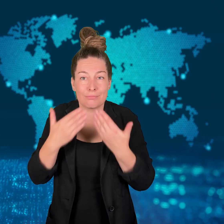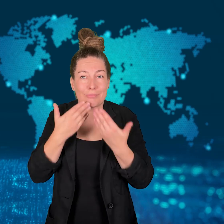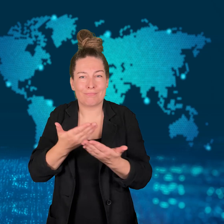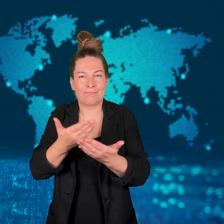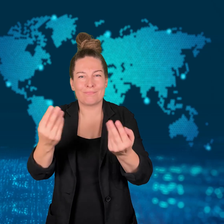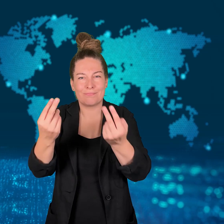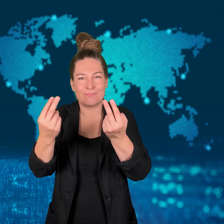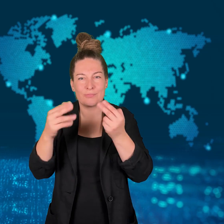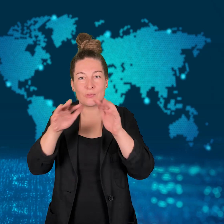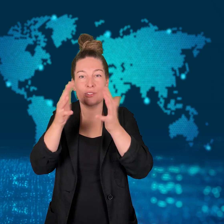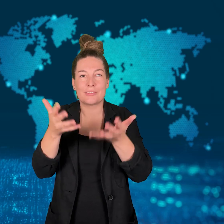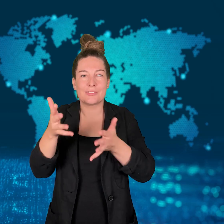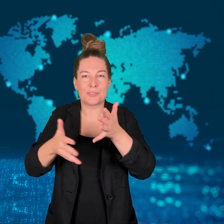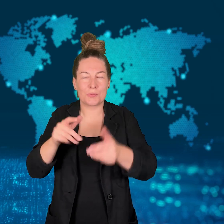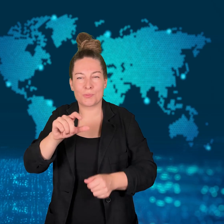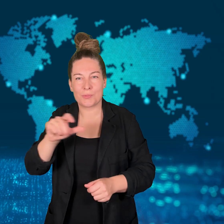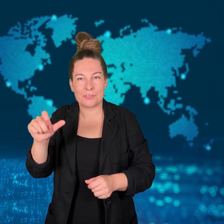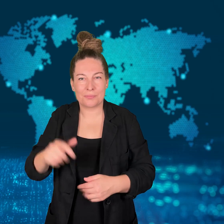Thank you for watching WorldSign Week.